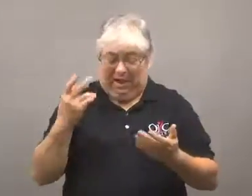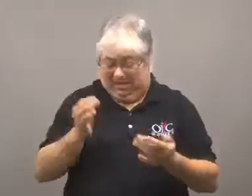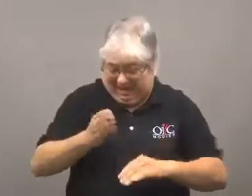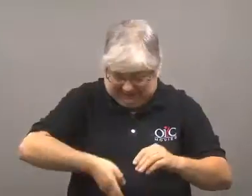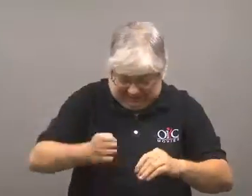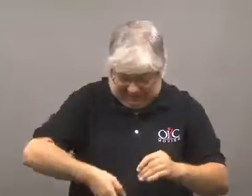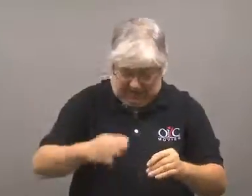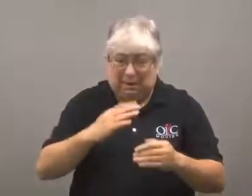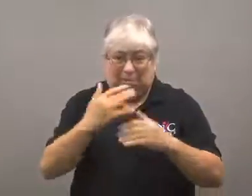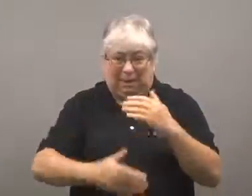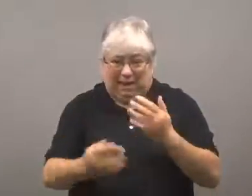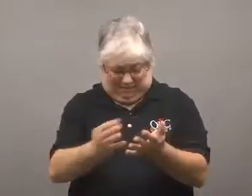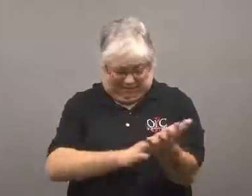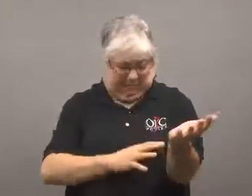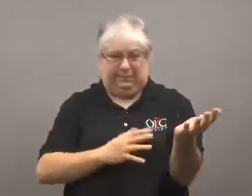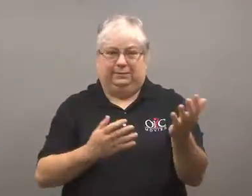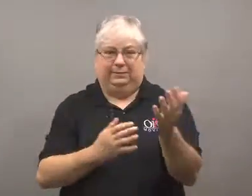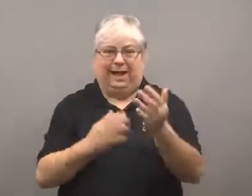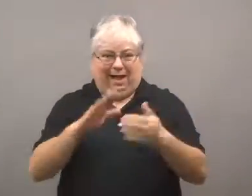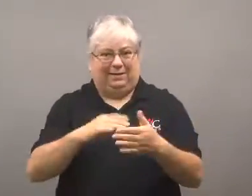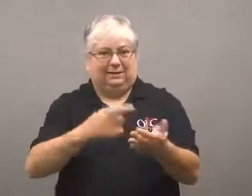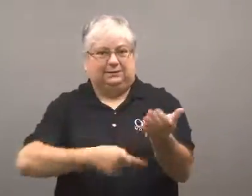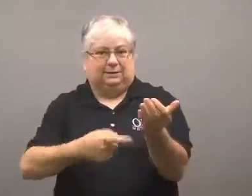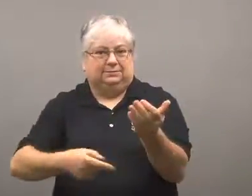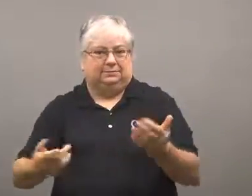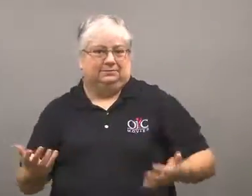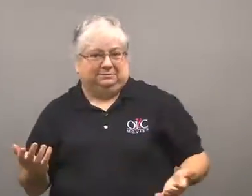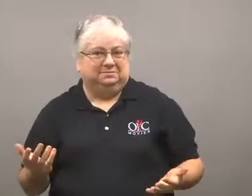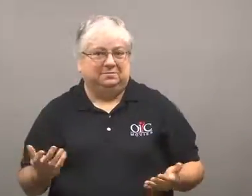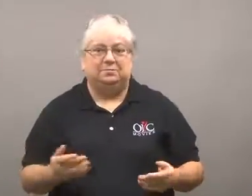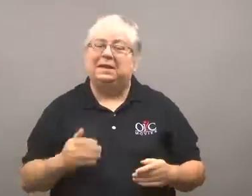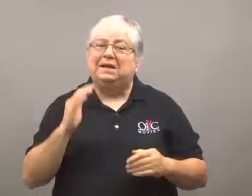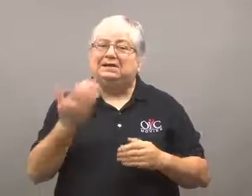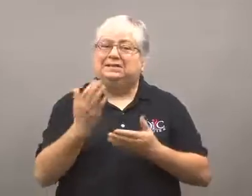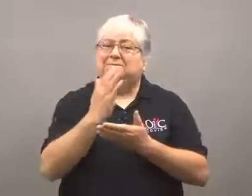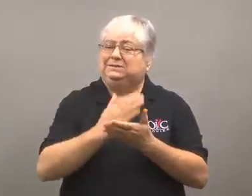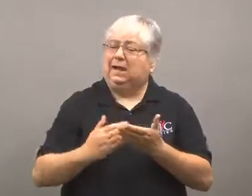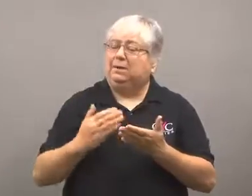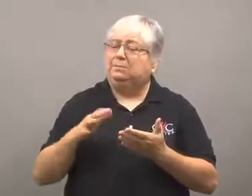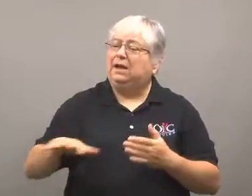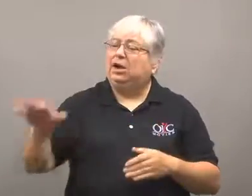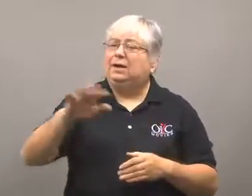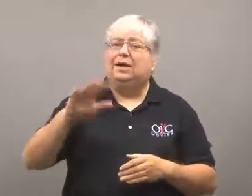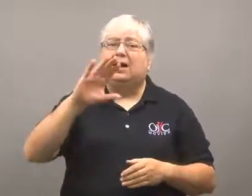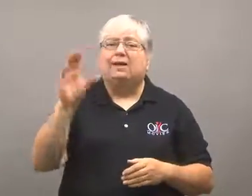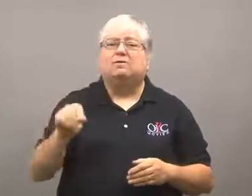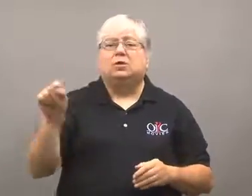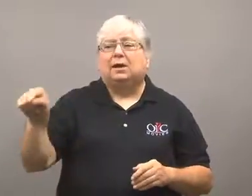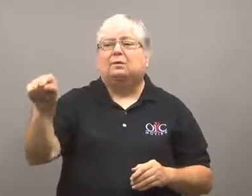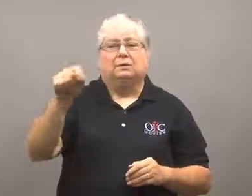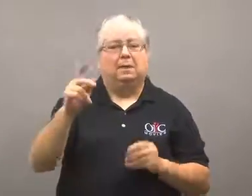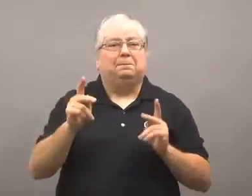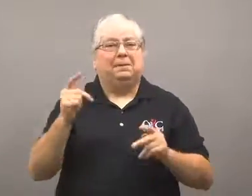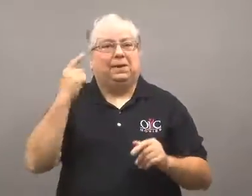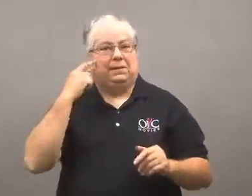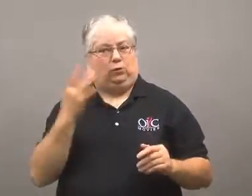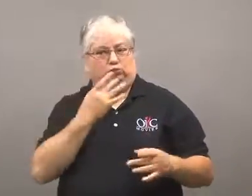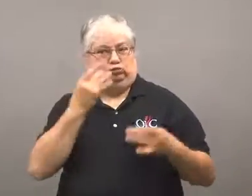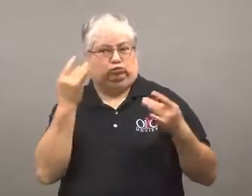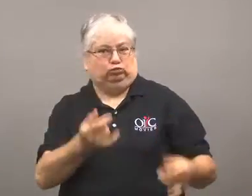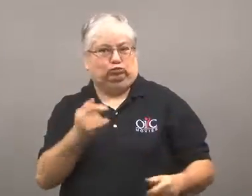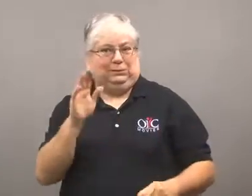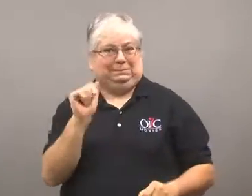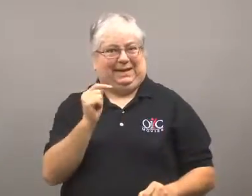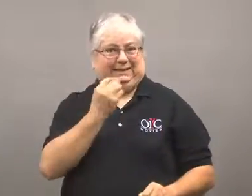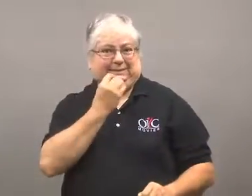Then during butchering, the blood gets on the cuts on the hunter.